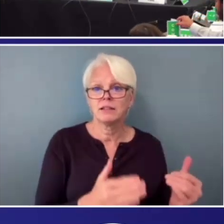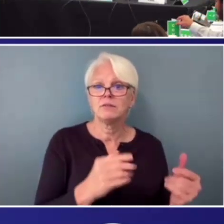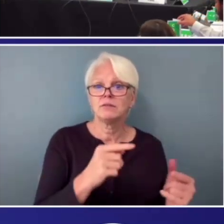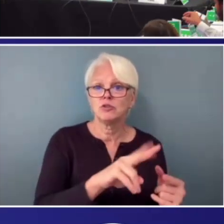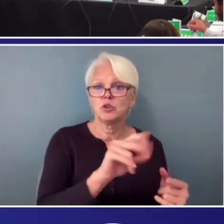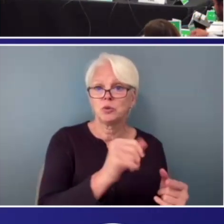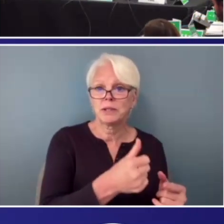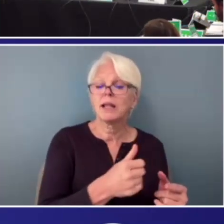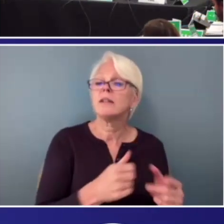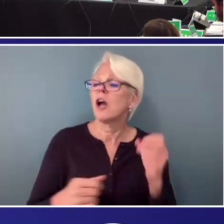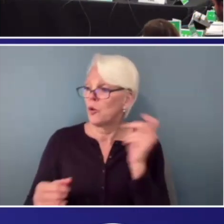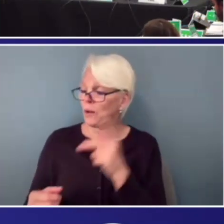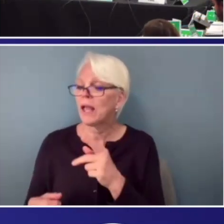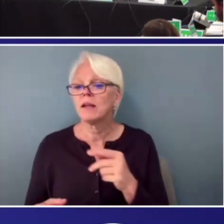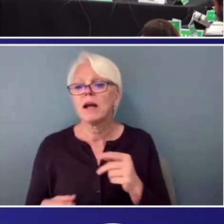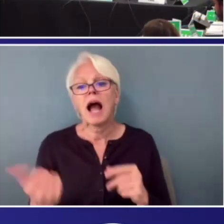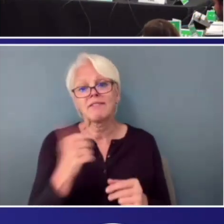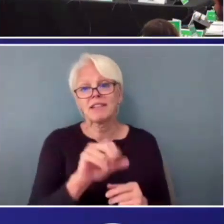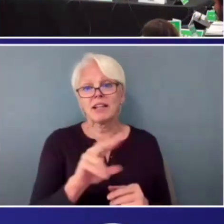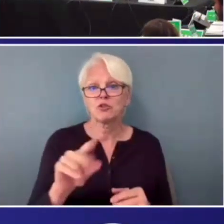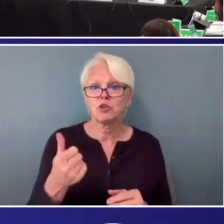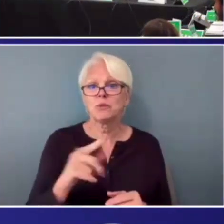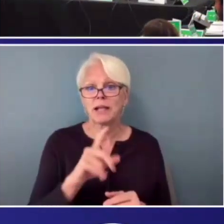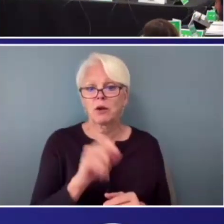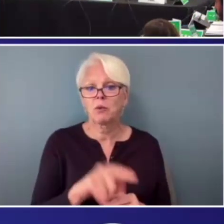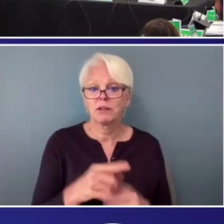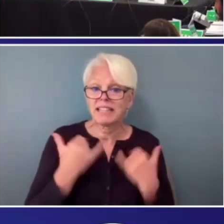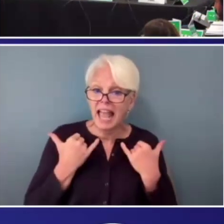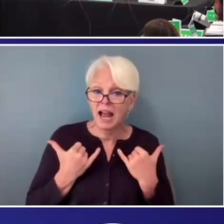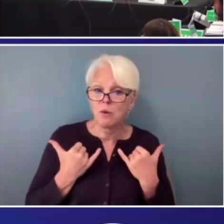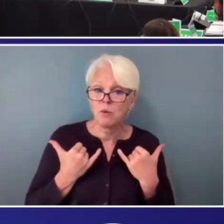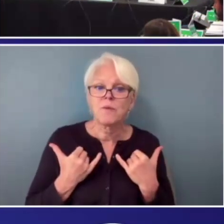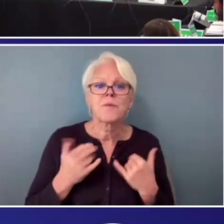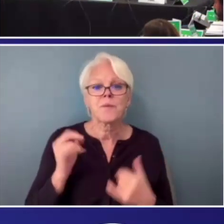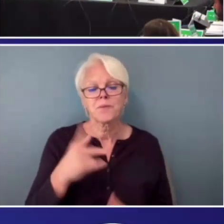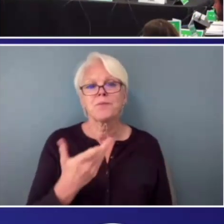Okay. Because I have another 210 question. Now? Yes. Okay. Let's go.